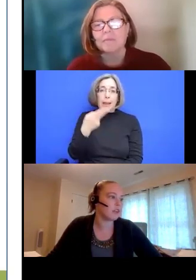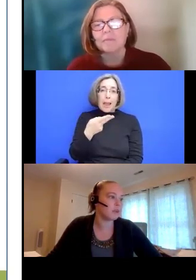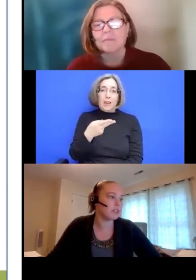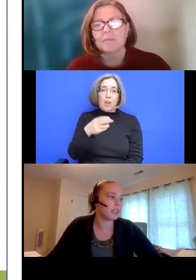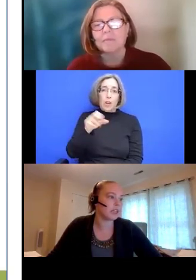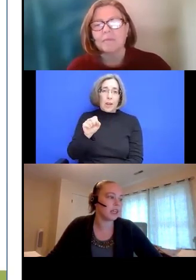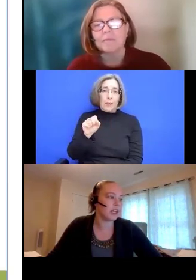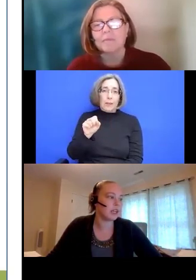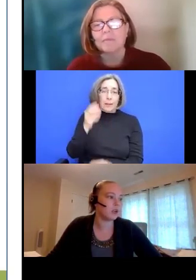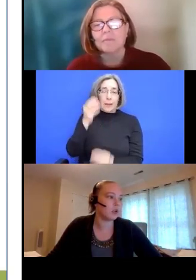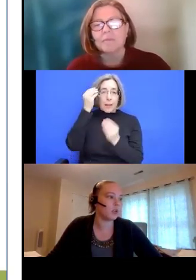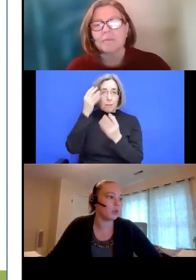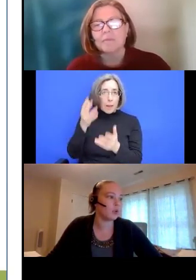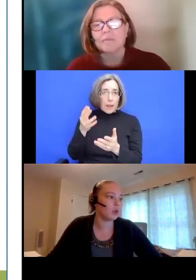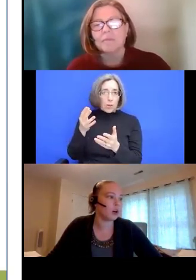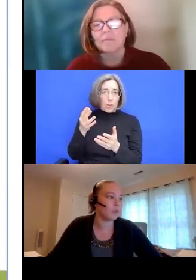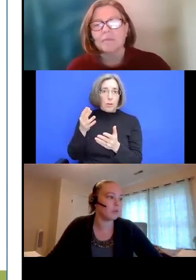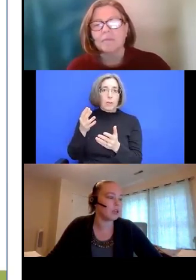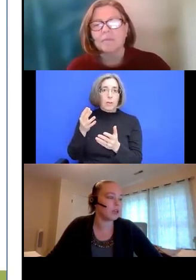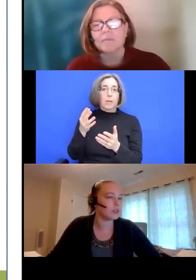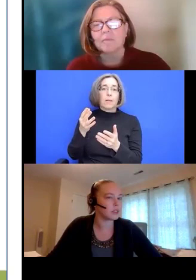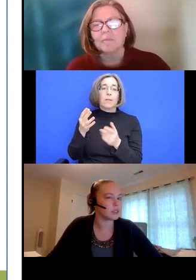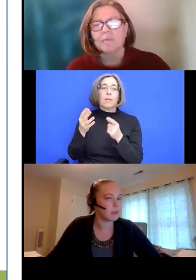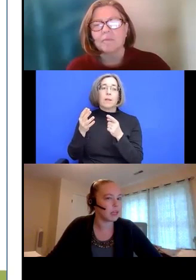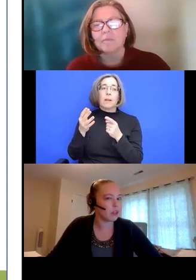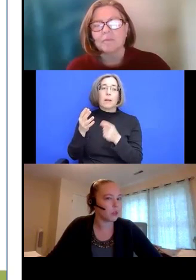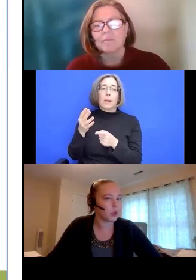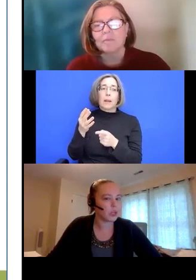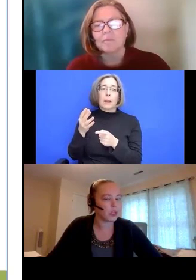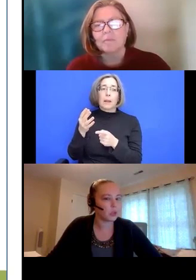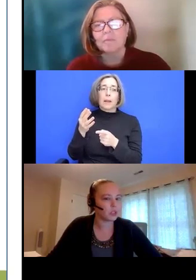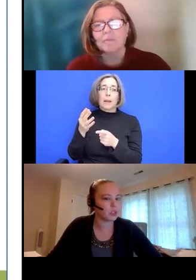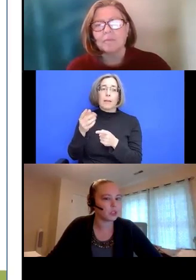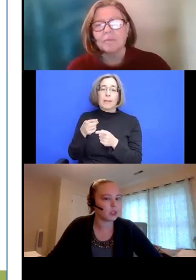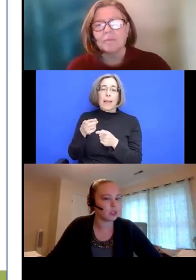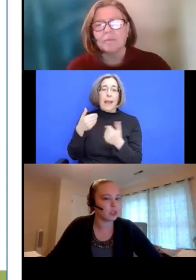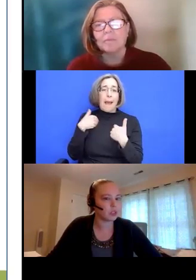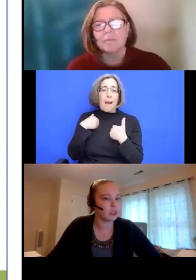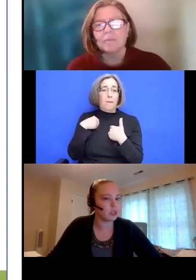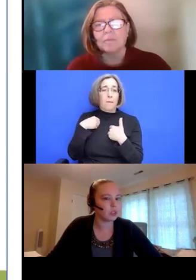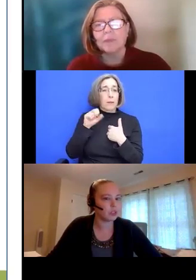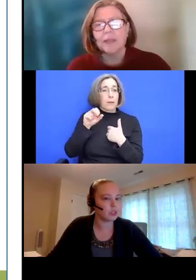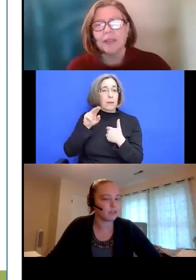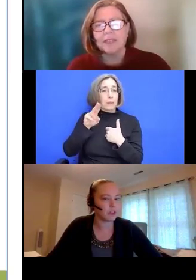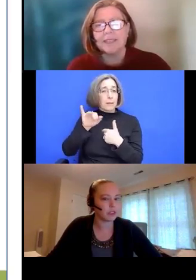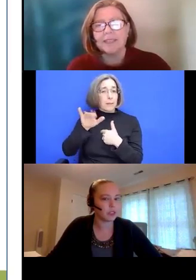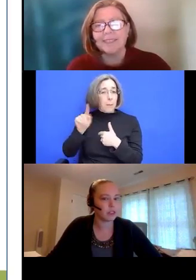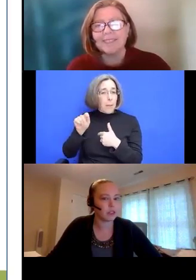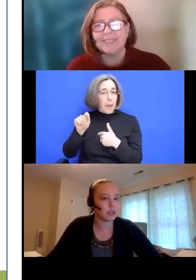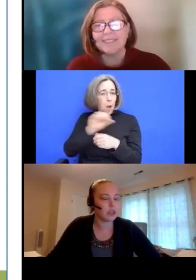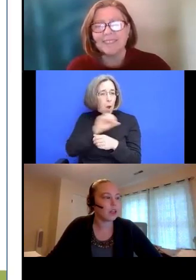They've been delegated--is it submit authority or is it a different name? Scarlett Gibb: In ASSIST?